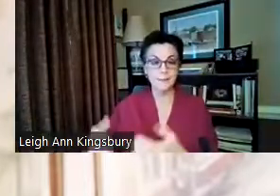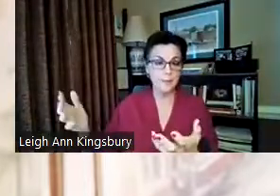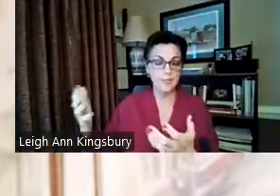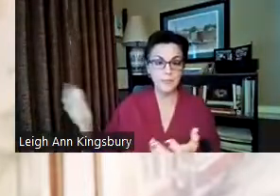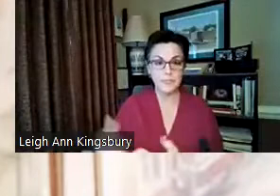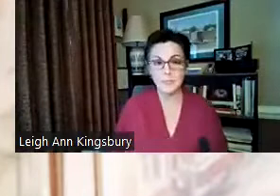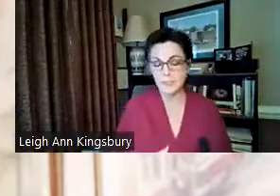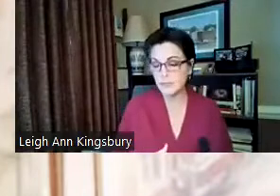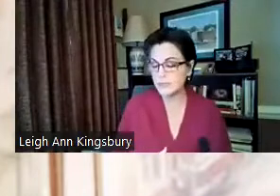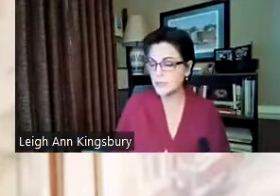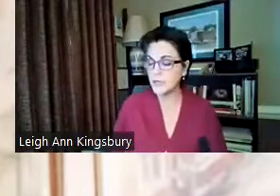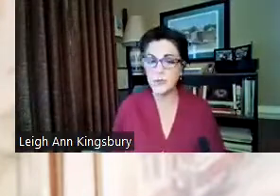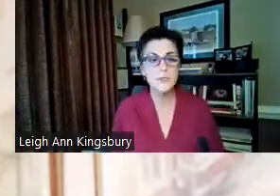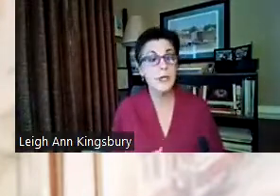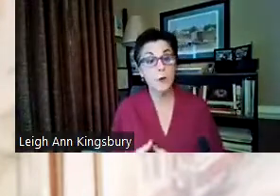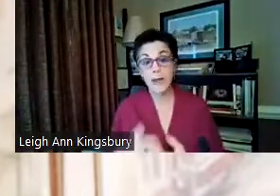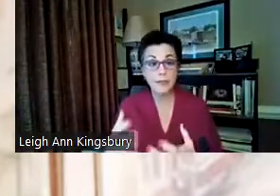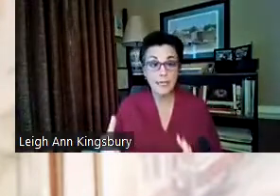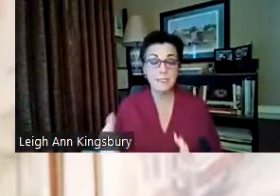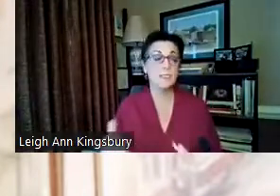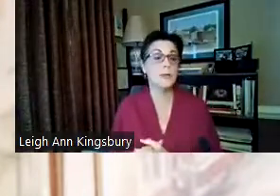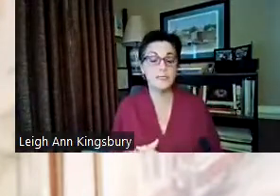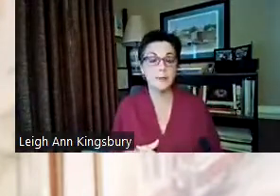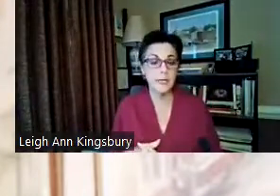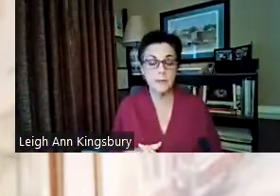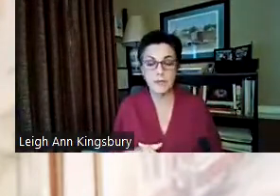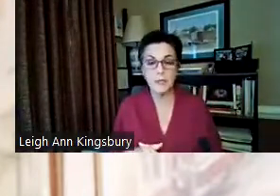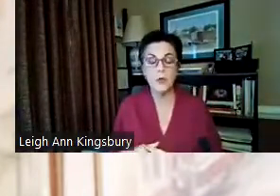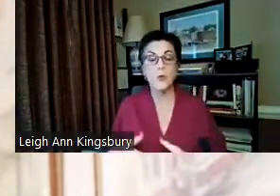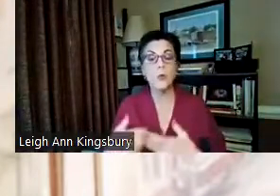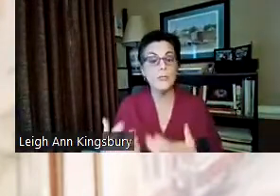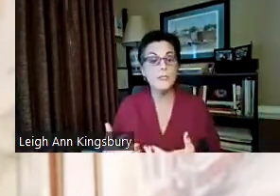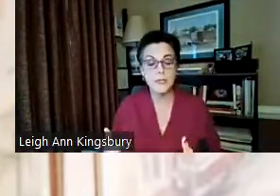appendectomy is always an easy one to use. We have to make a decision about this appendectomy, we should be